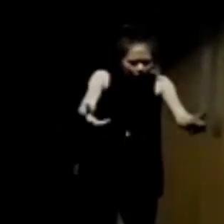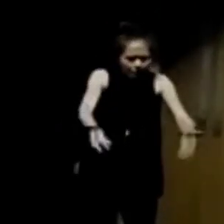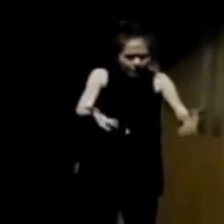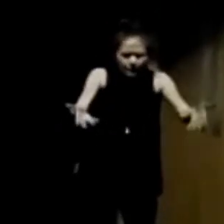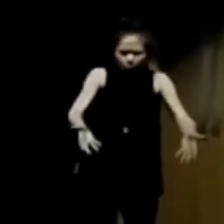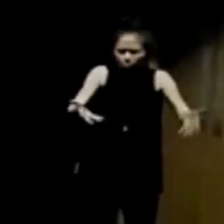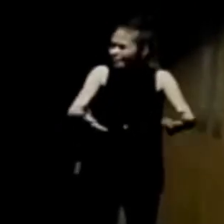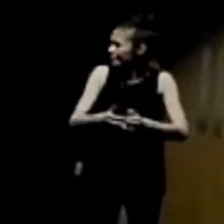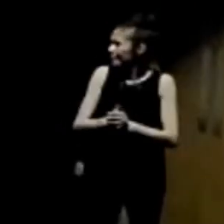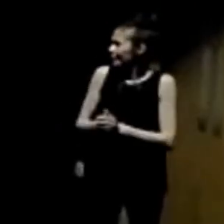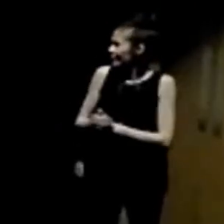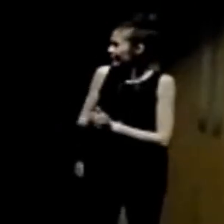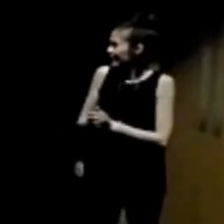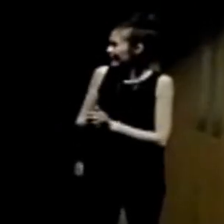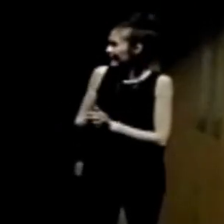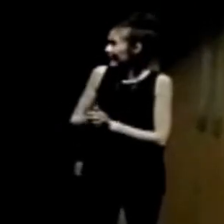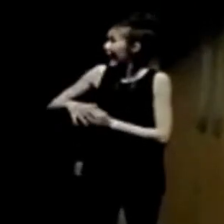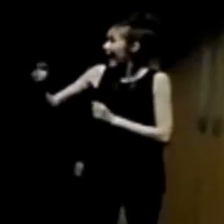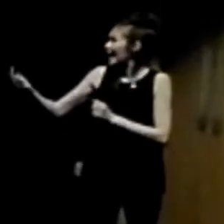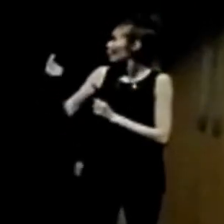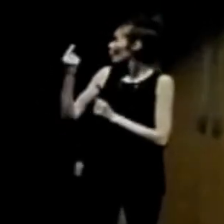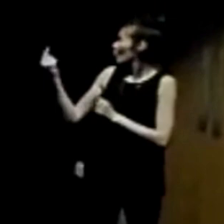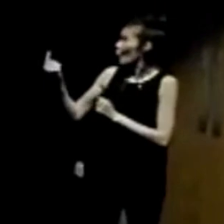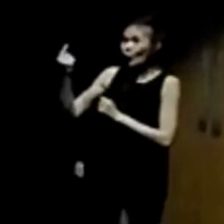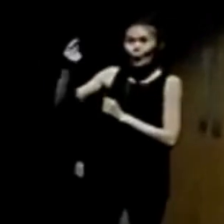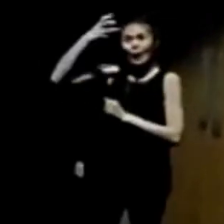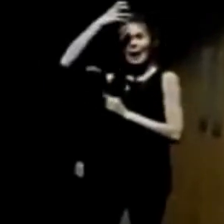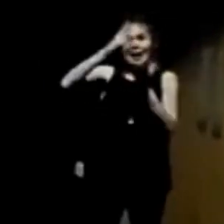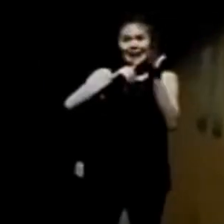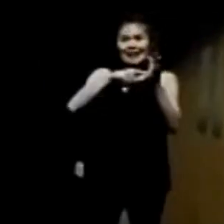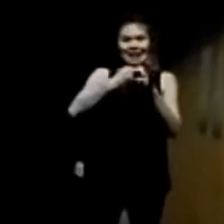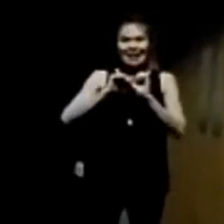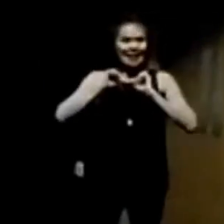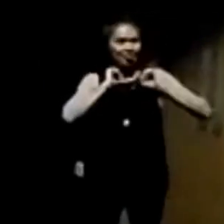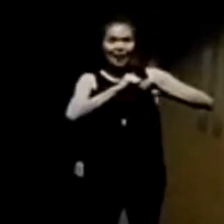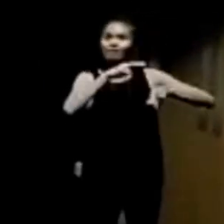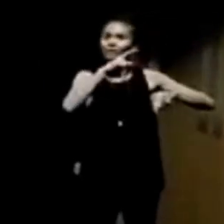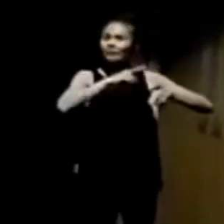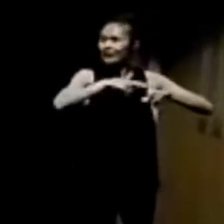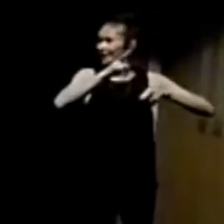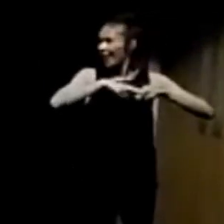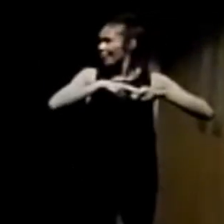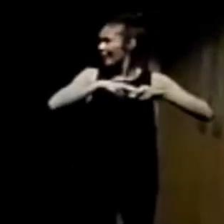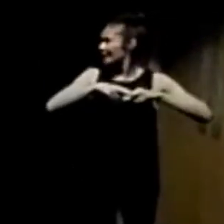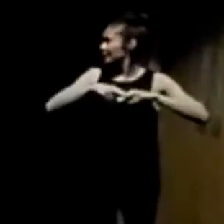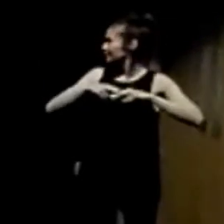and uh on comes King Lear on the uh the old telebox.